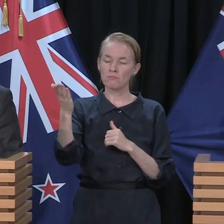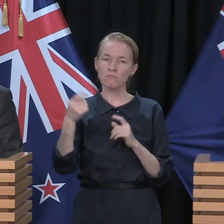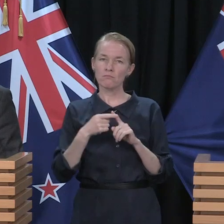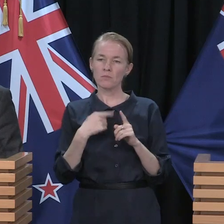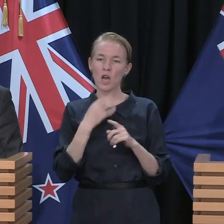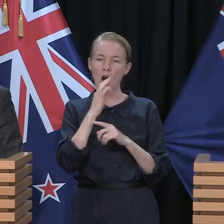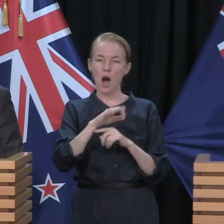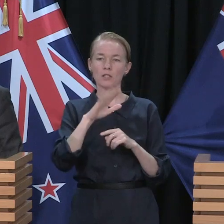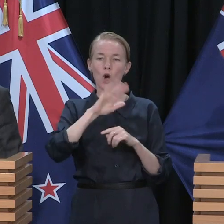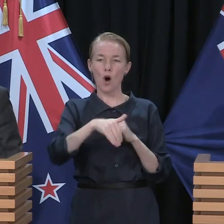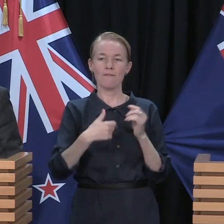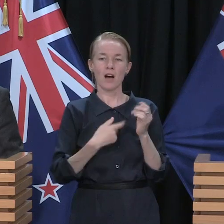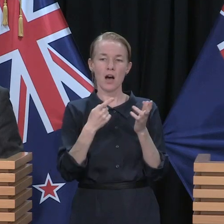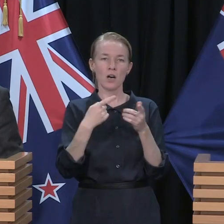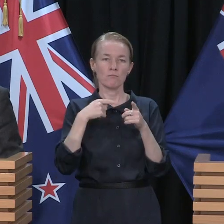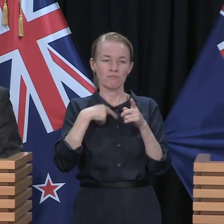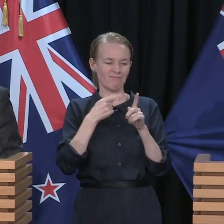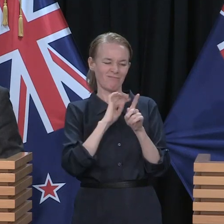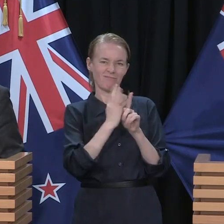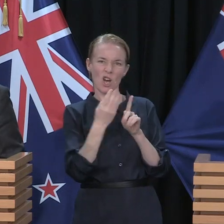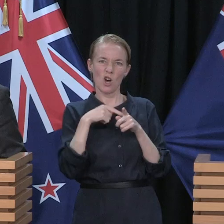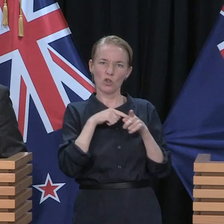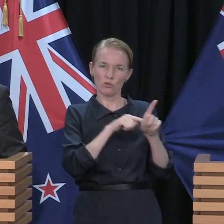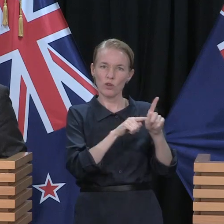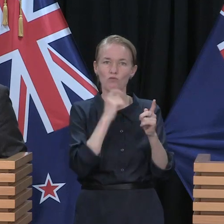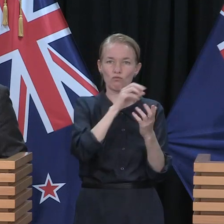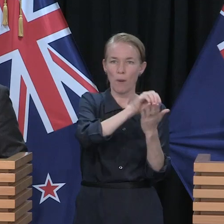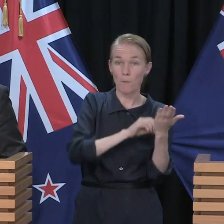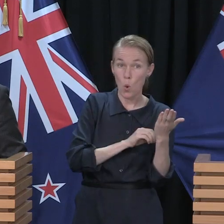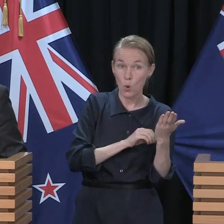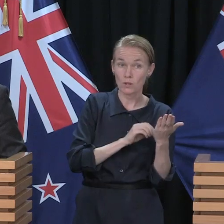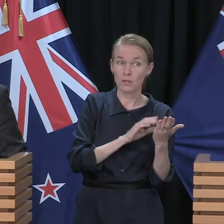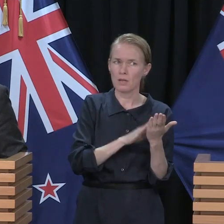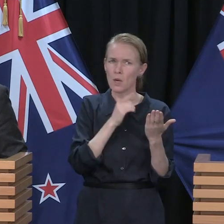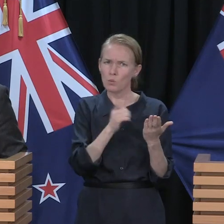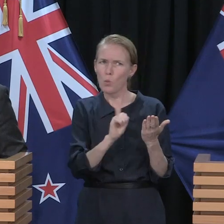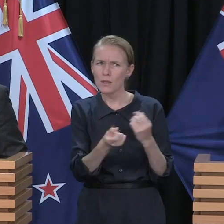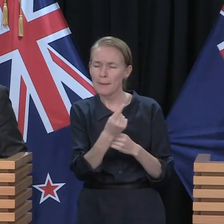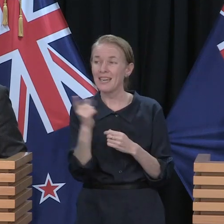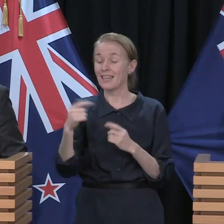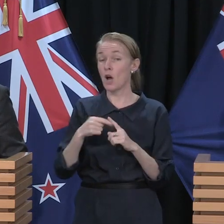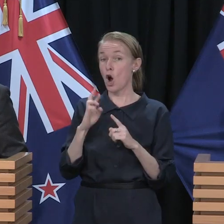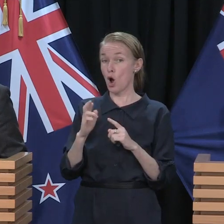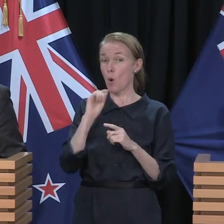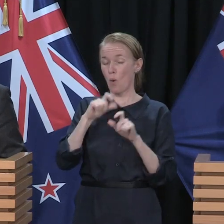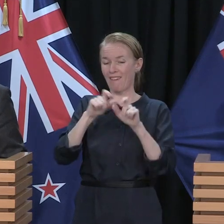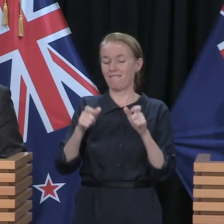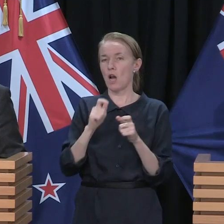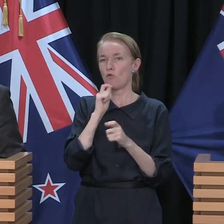The (SPEAKS INDISTINCTLY) report from the contacting tracing assurance committee. We have worked our way through it. I